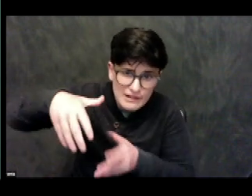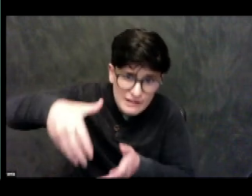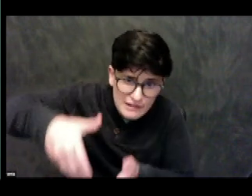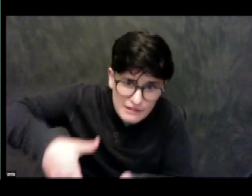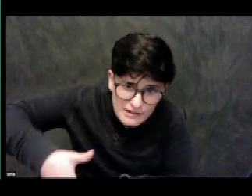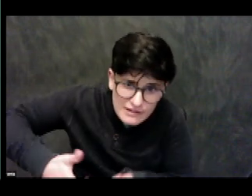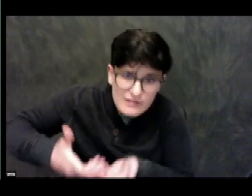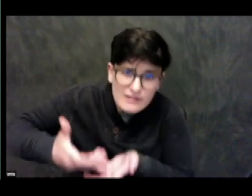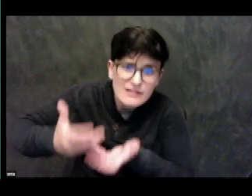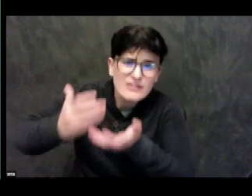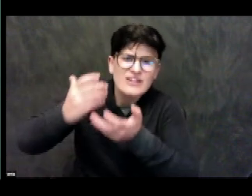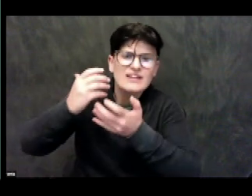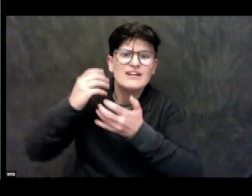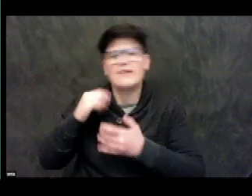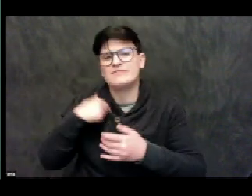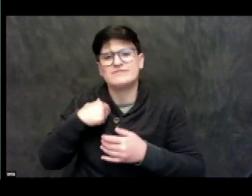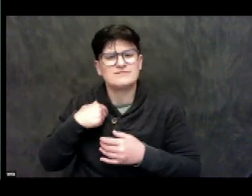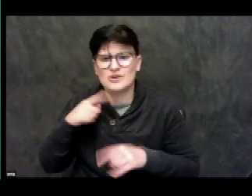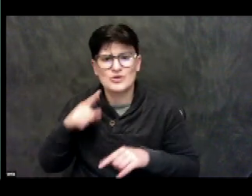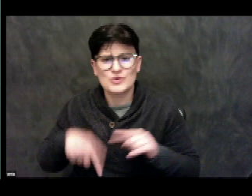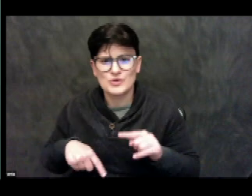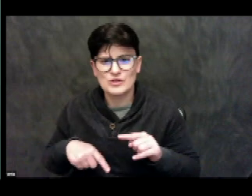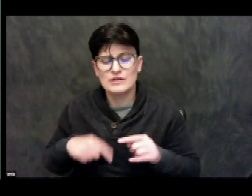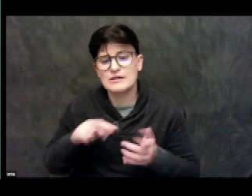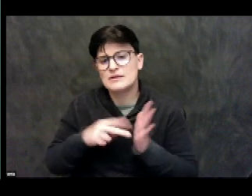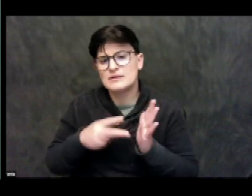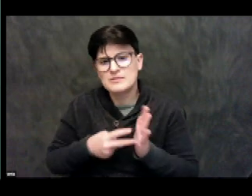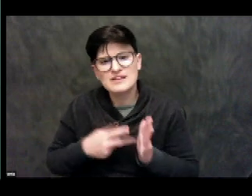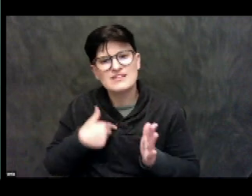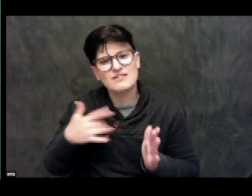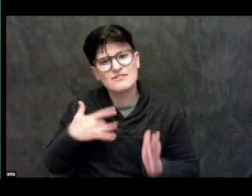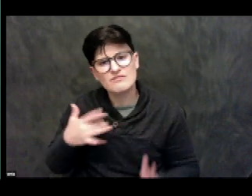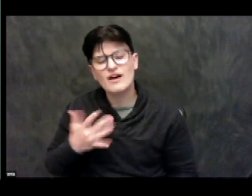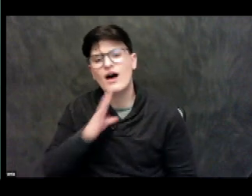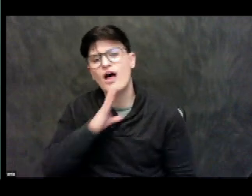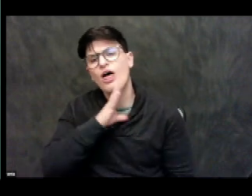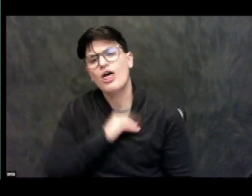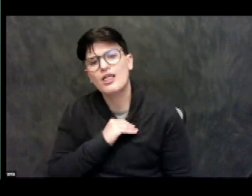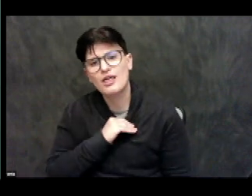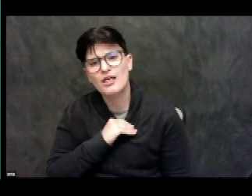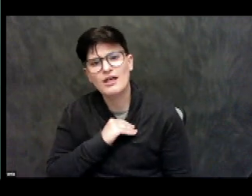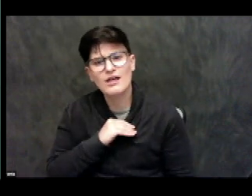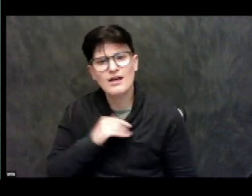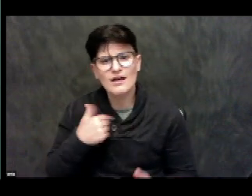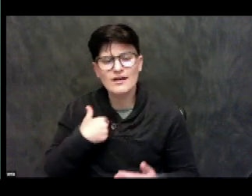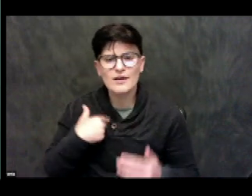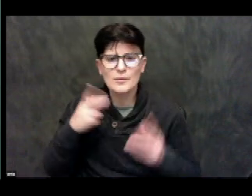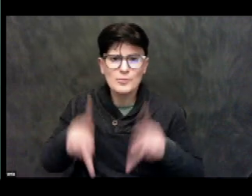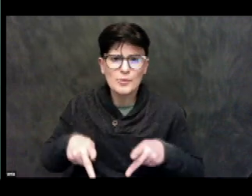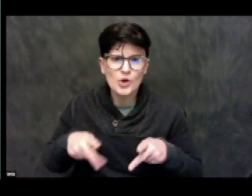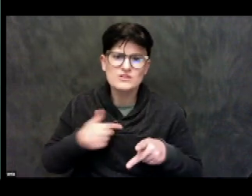So that was very defeating for someone who tries to be so independent,